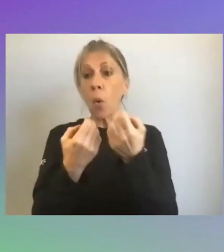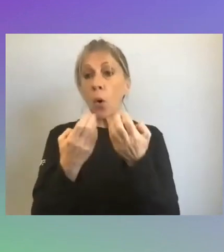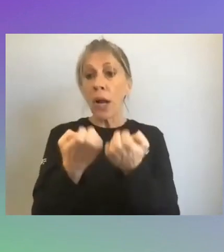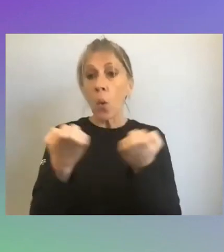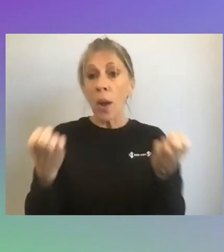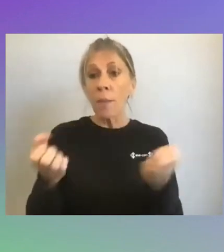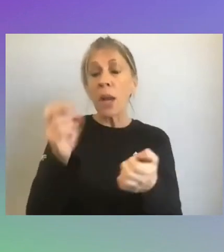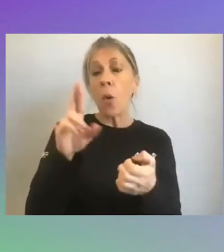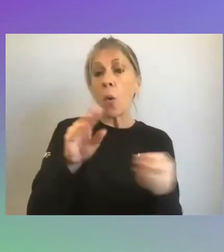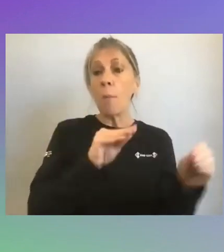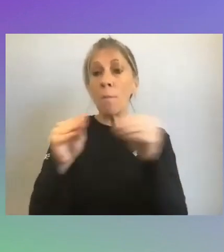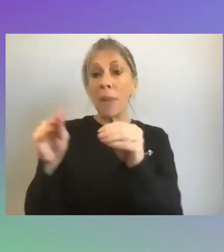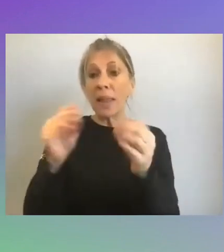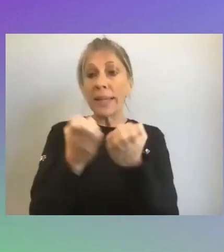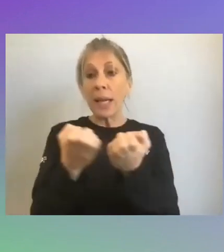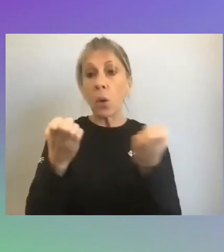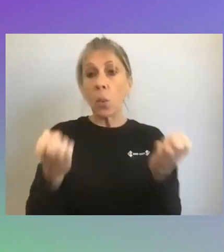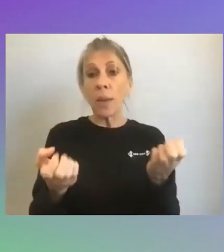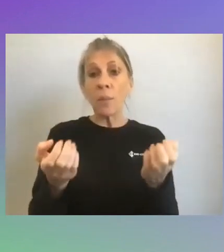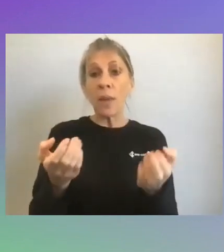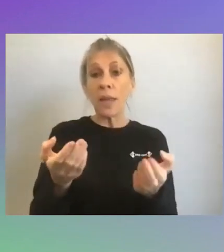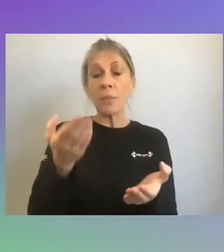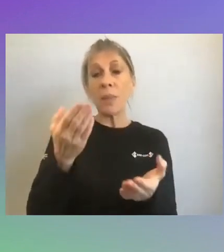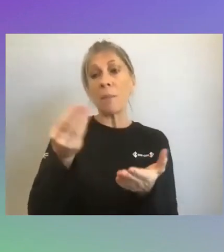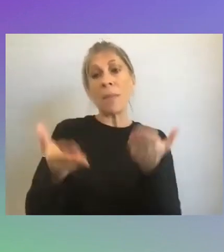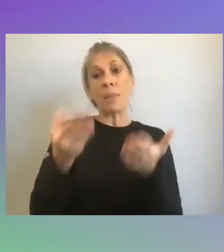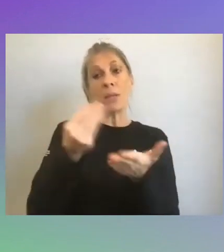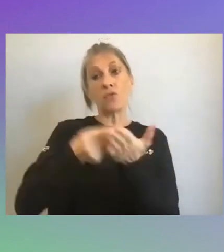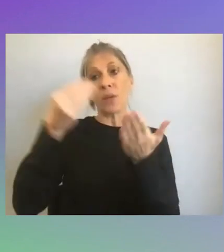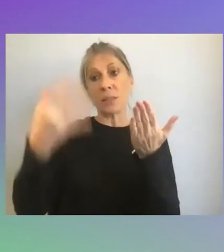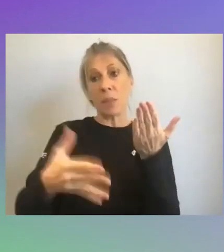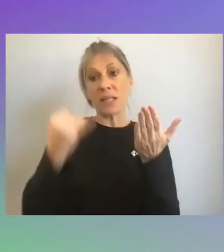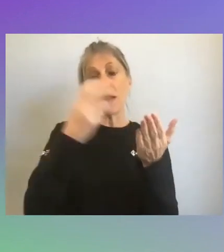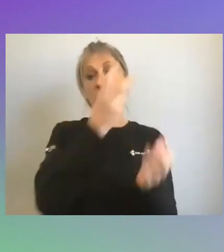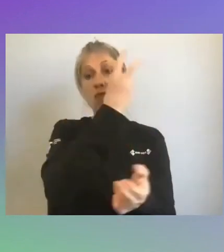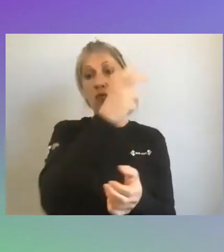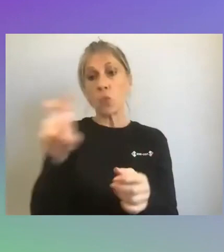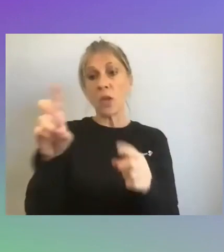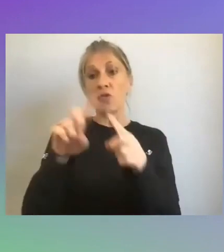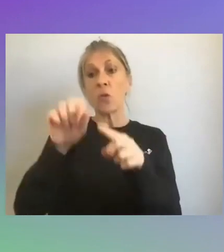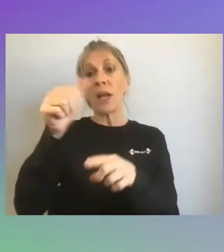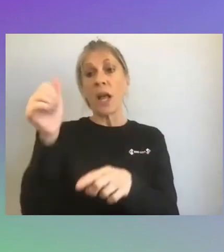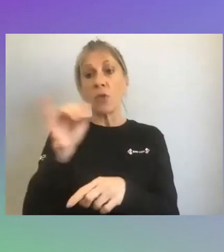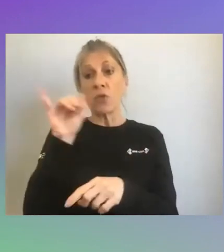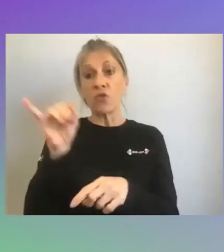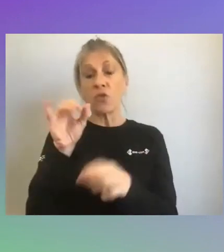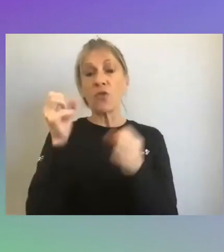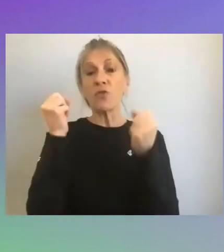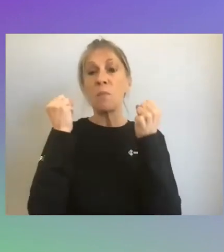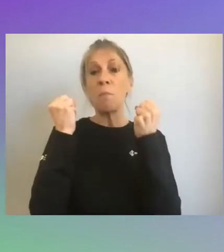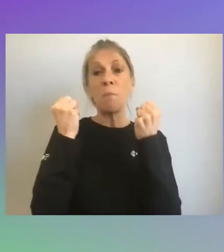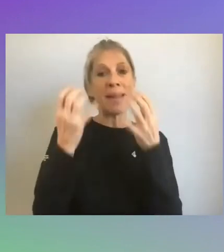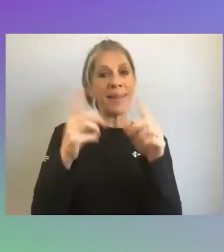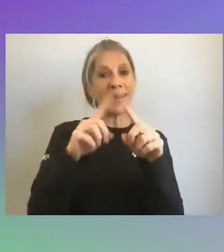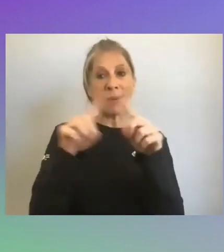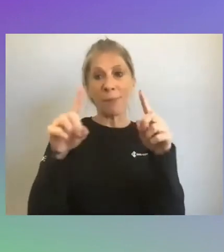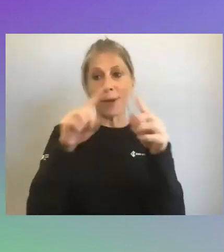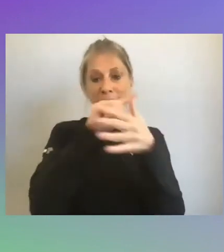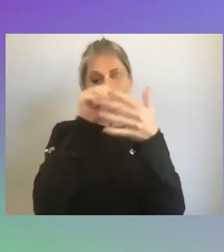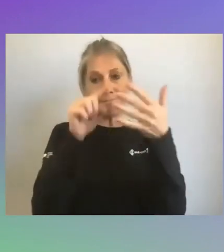mobility equipment might be too expensive if you switch to another insurance. So there's so